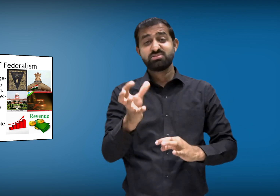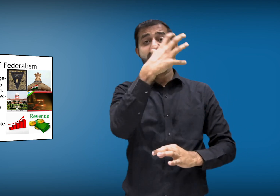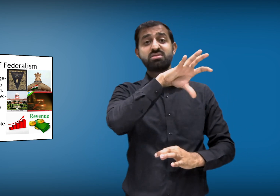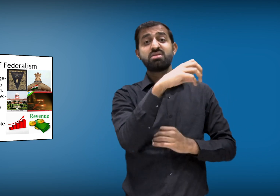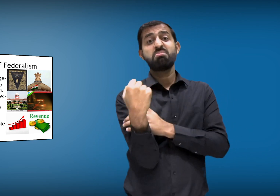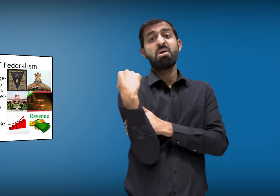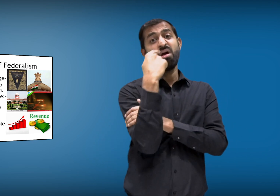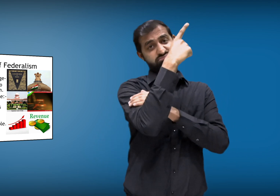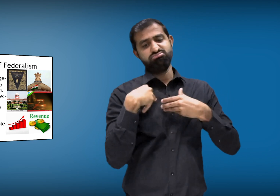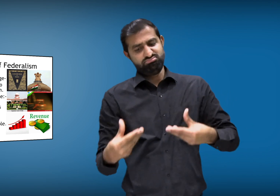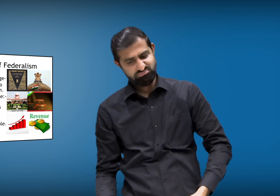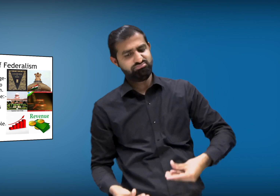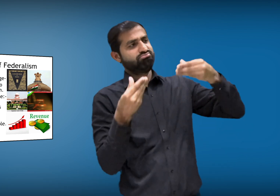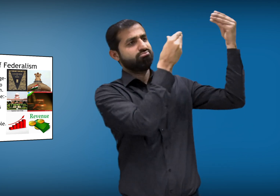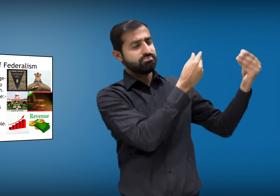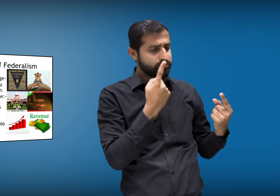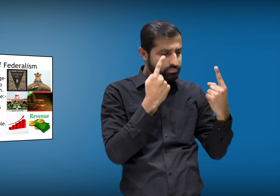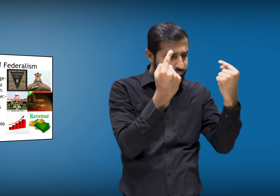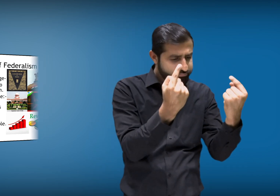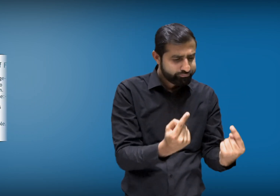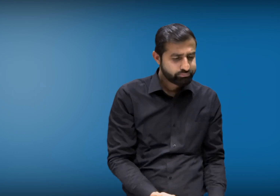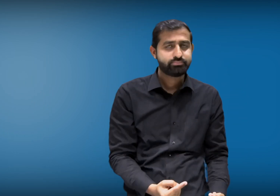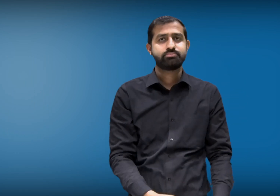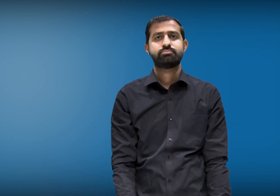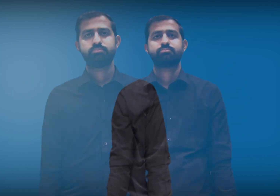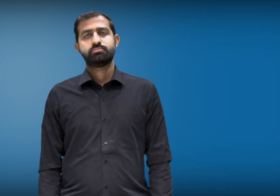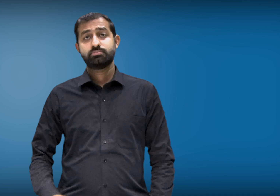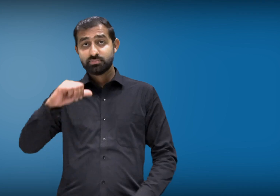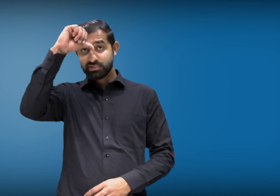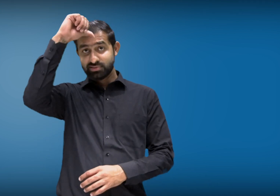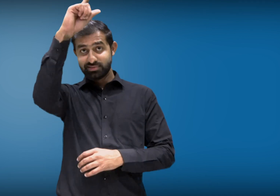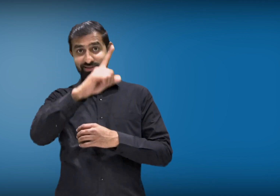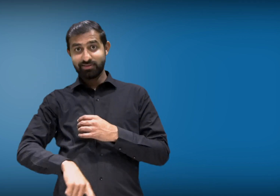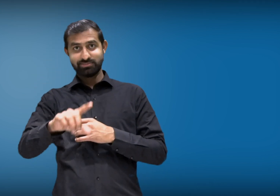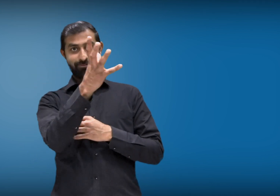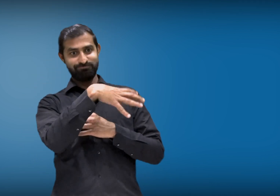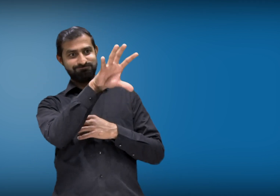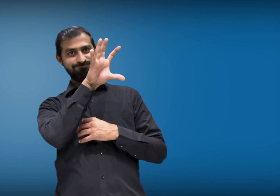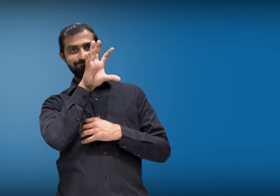funds is reported to the state head and the Central government. In India the